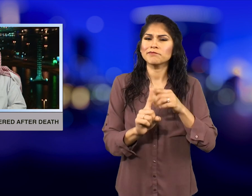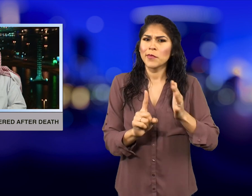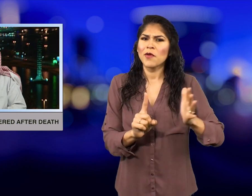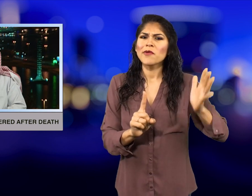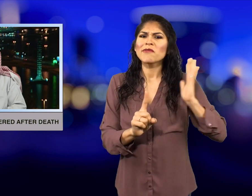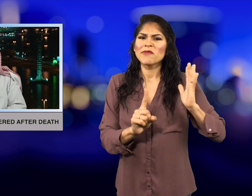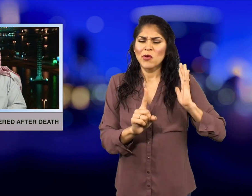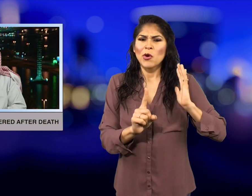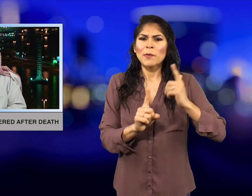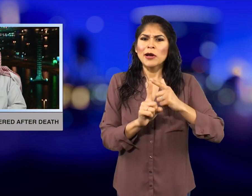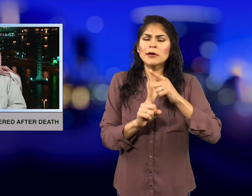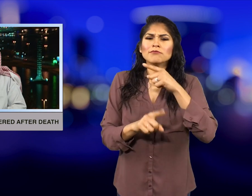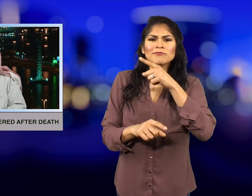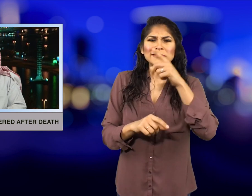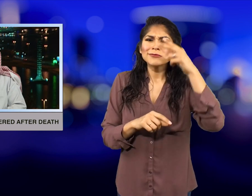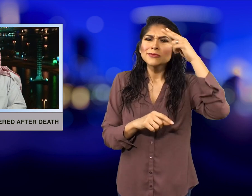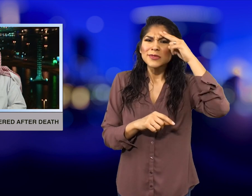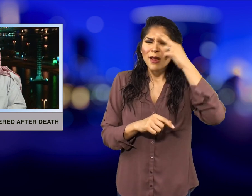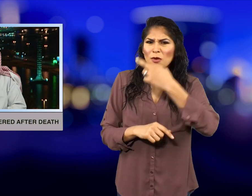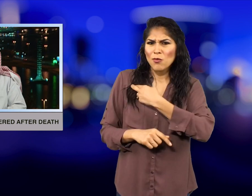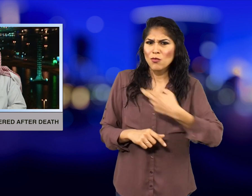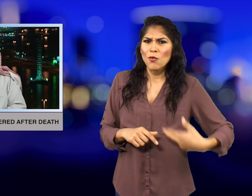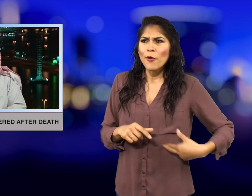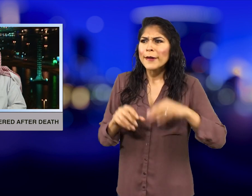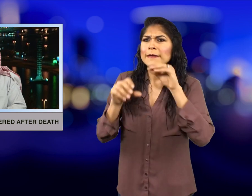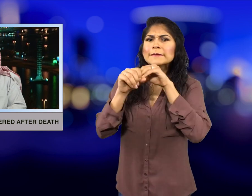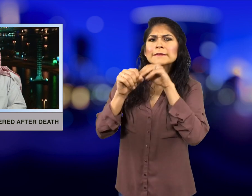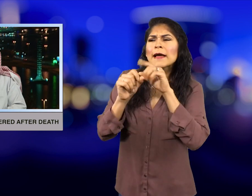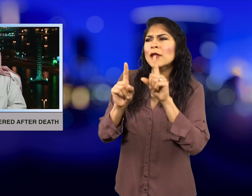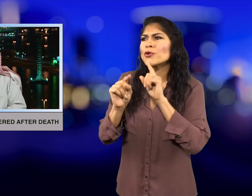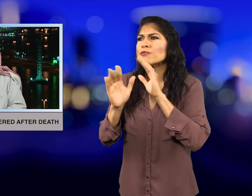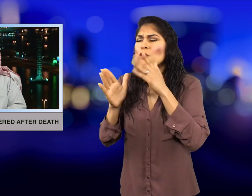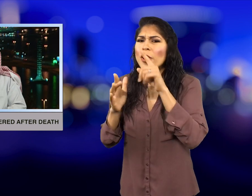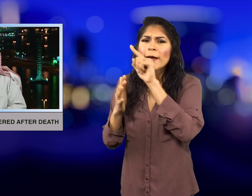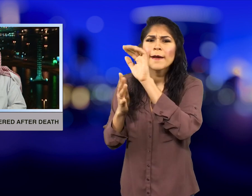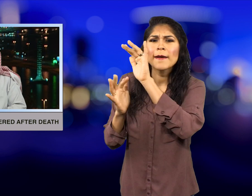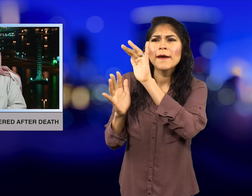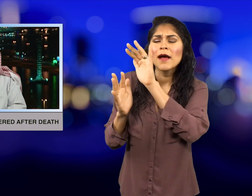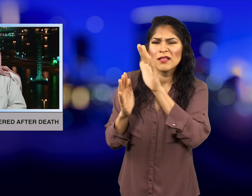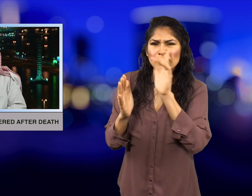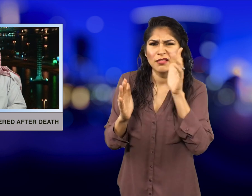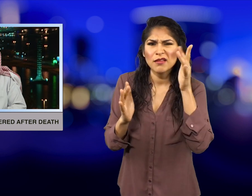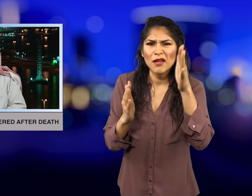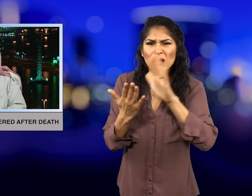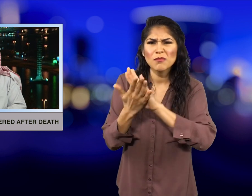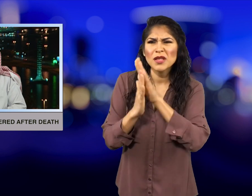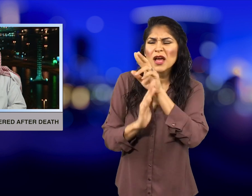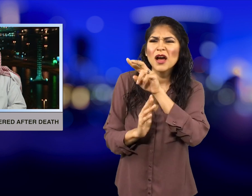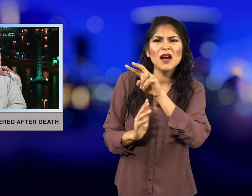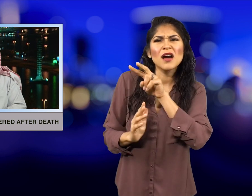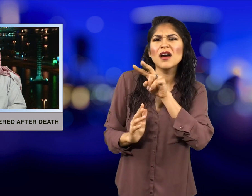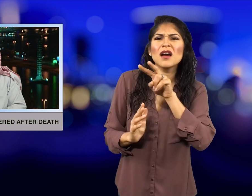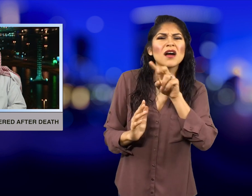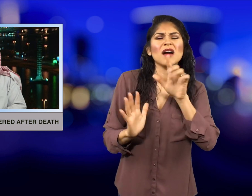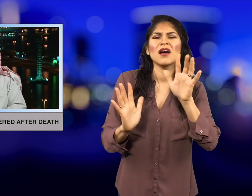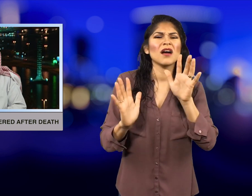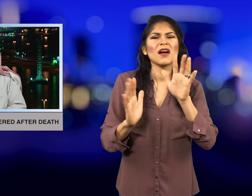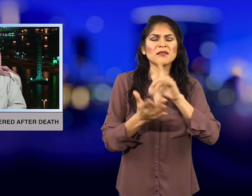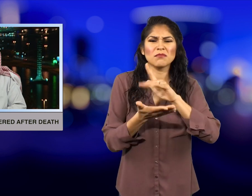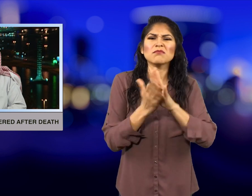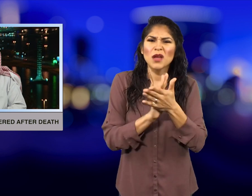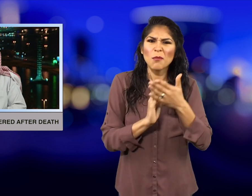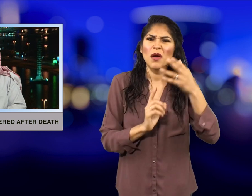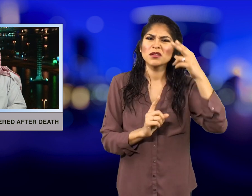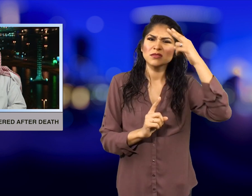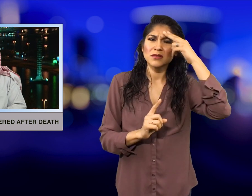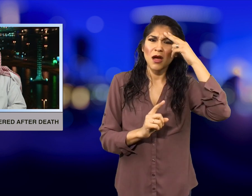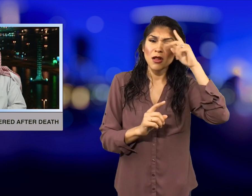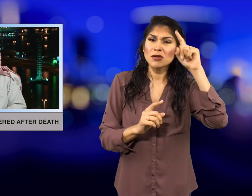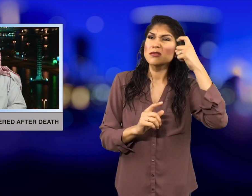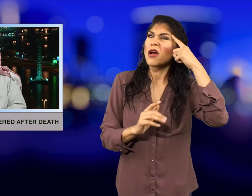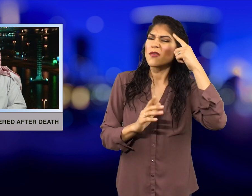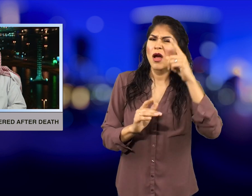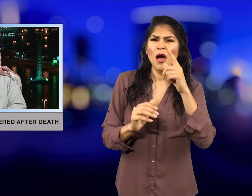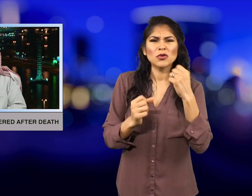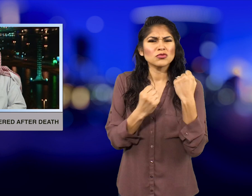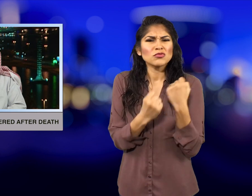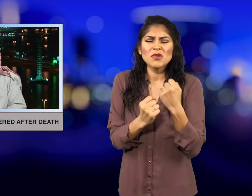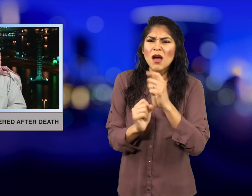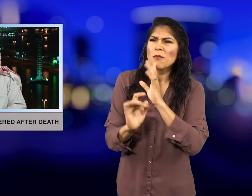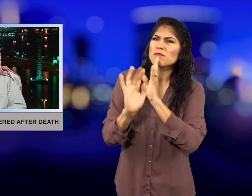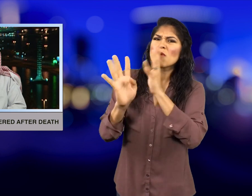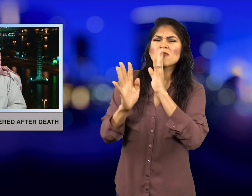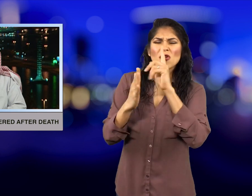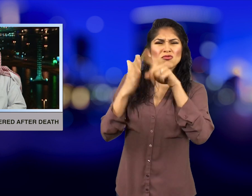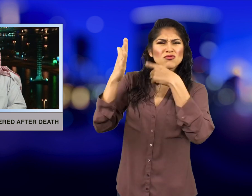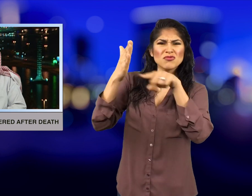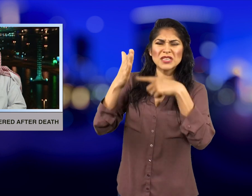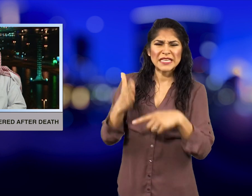Khashoggi was a former Saudi royal insider who became a vocal critic of Saudi Arabia's